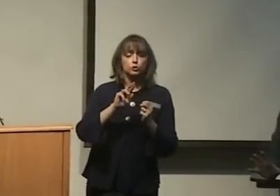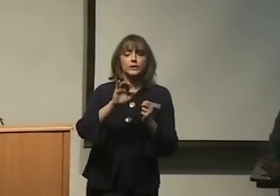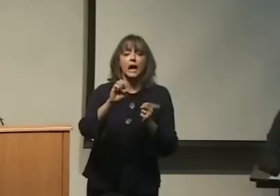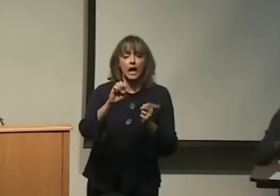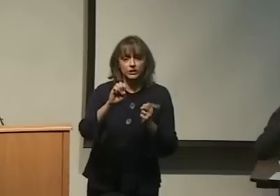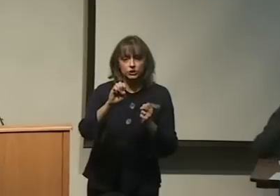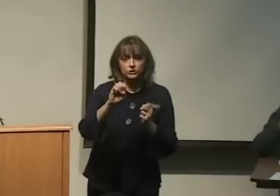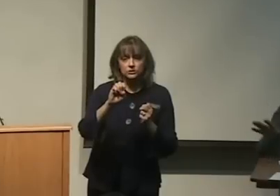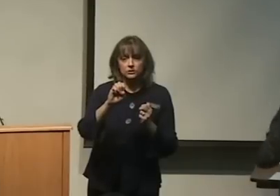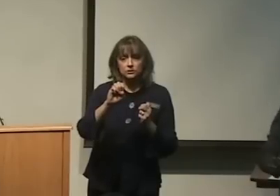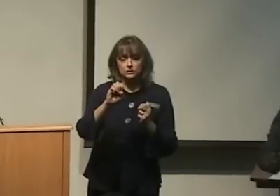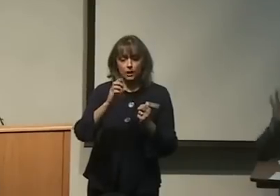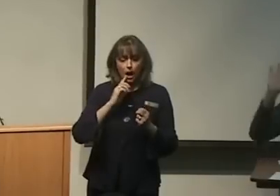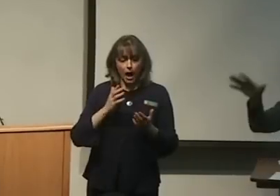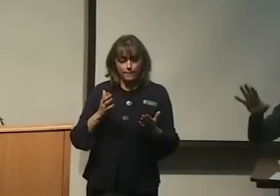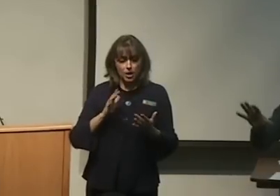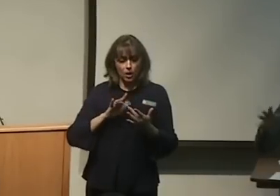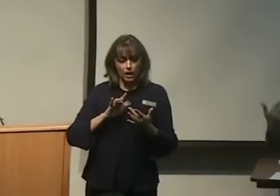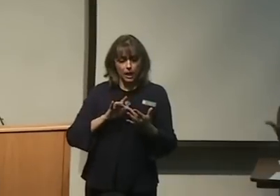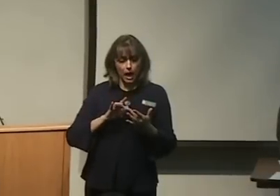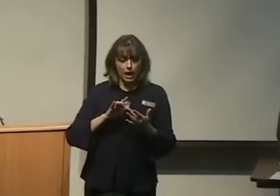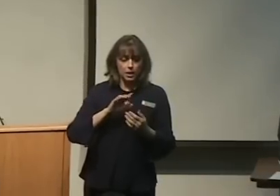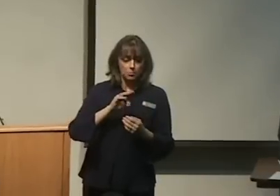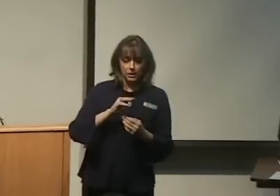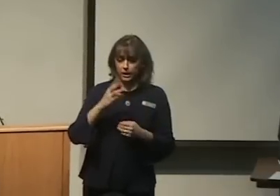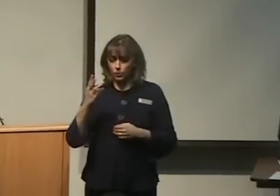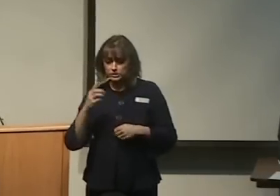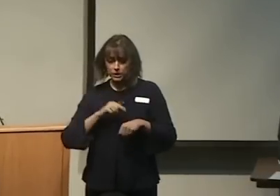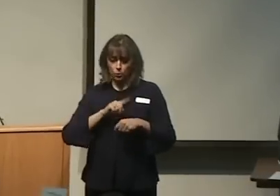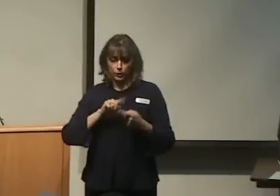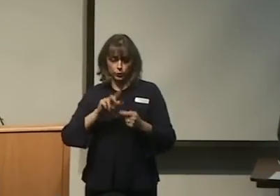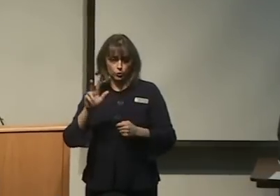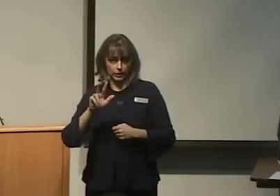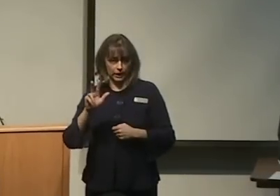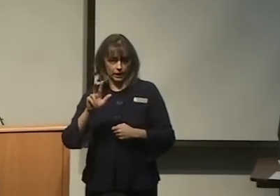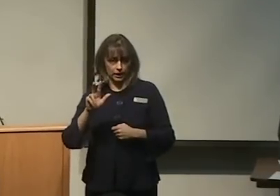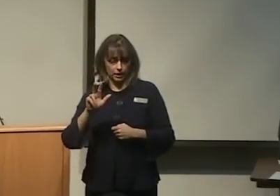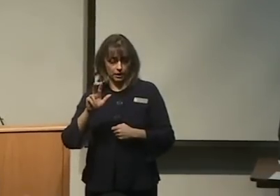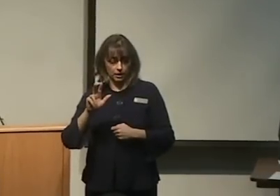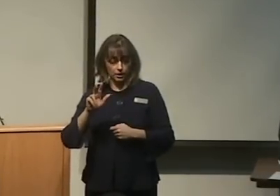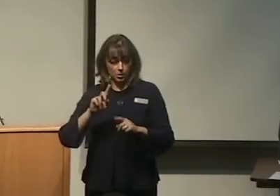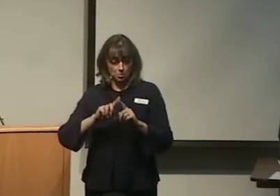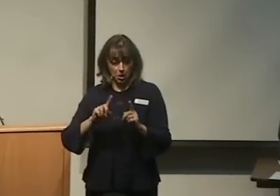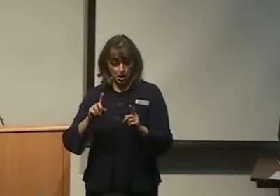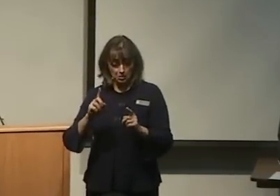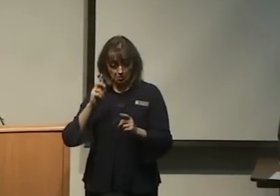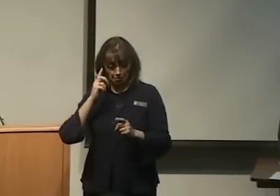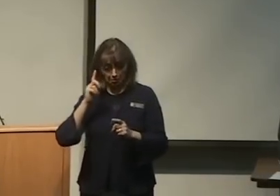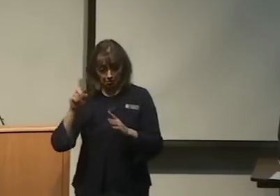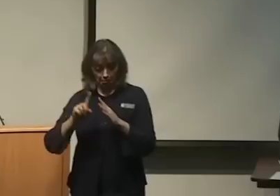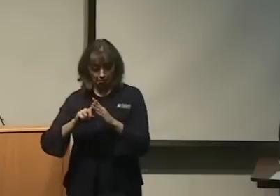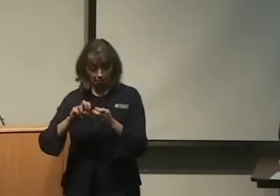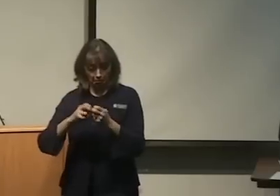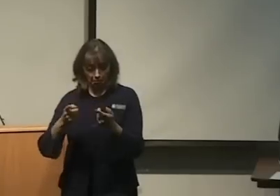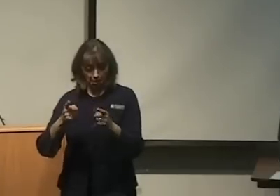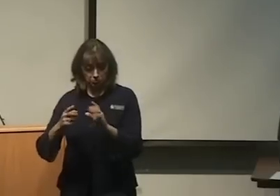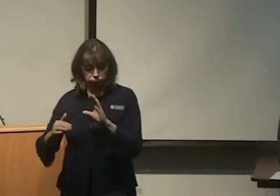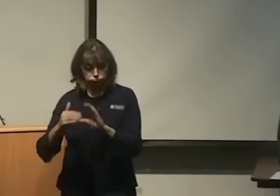and sometimes I'll get a chat and I'll say, wow, you need to post this for the group. Or, oh no, you need to come to my office,